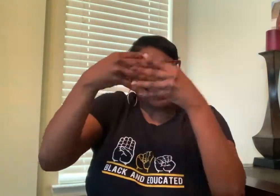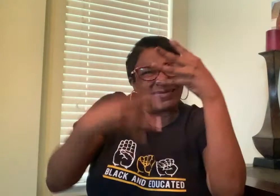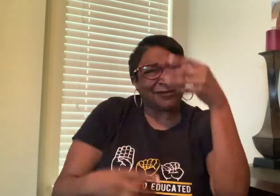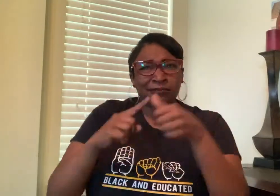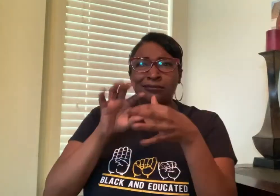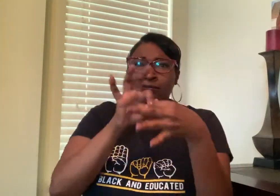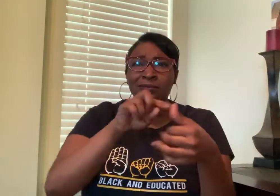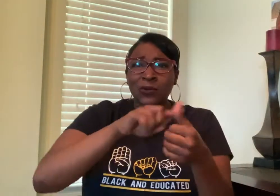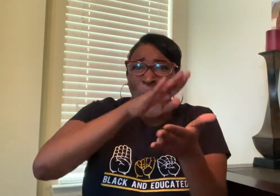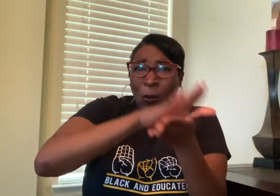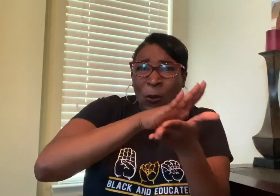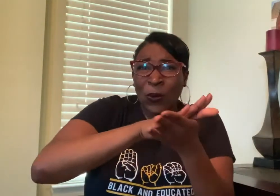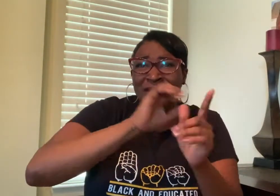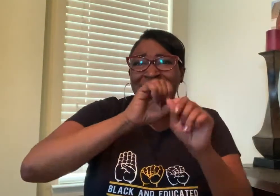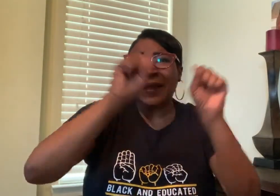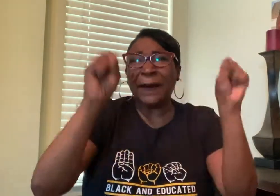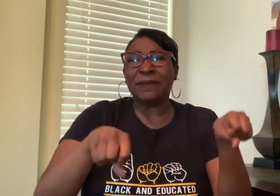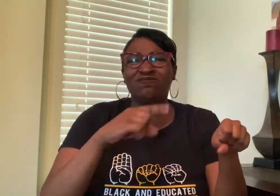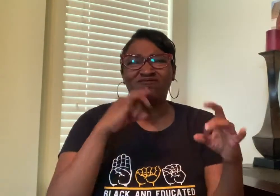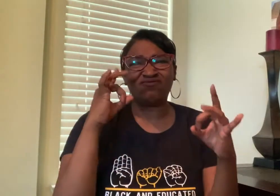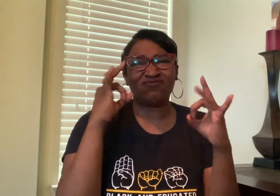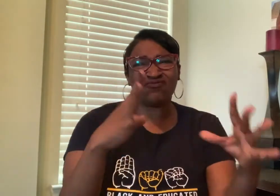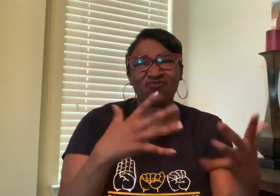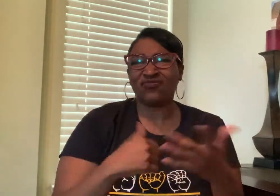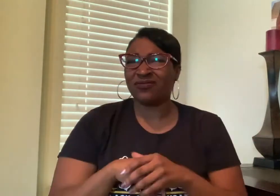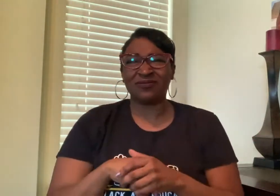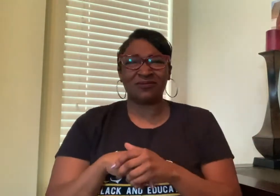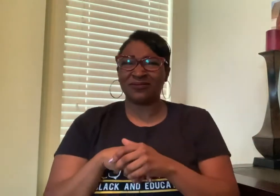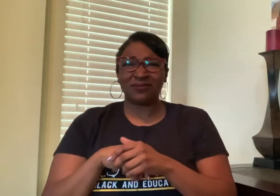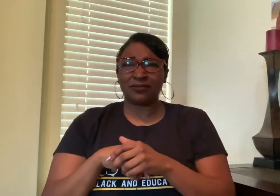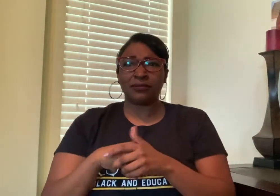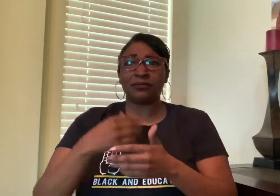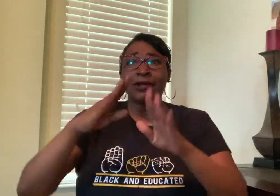but it really began because of the long history of treatment of Black people.